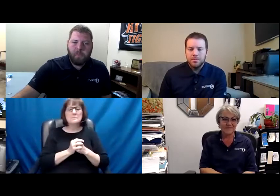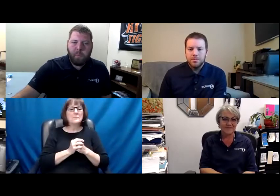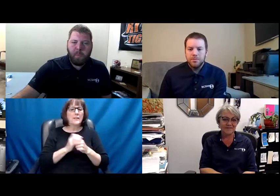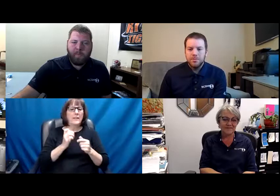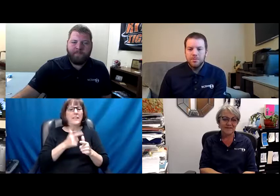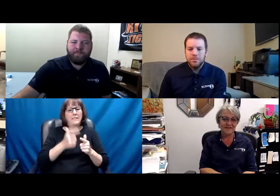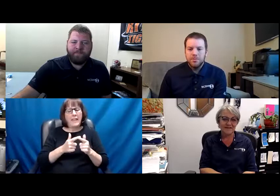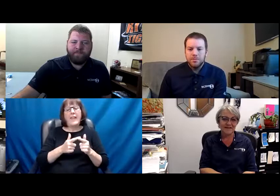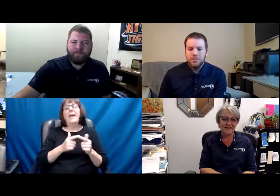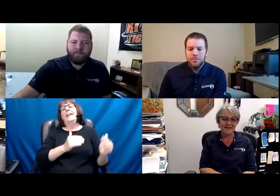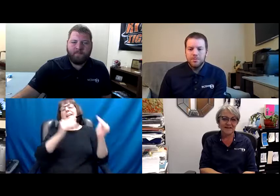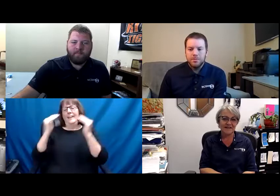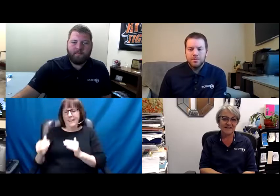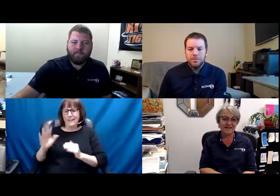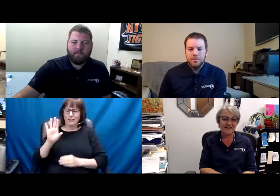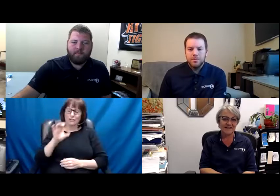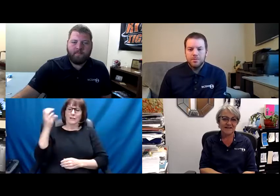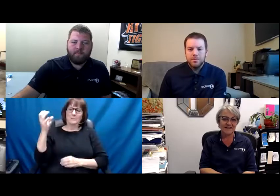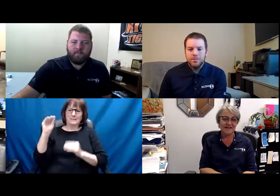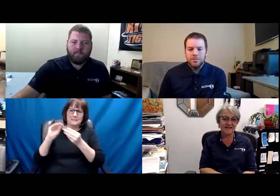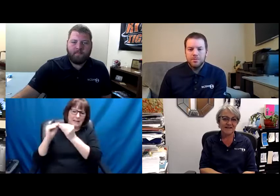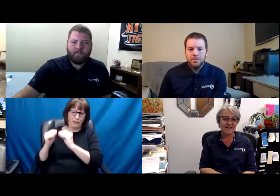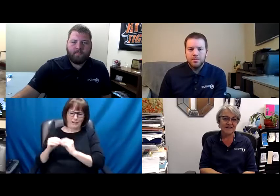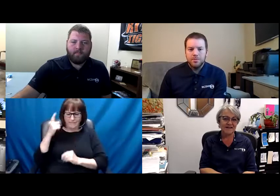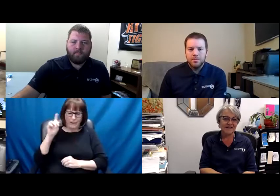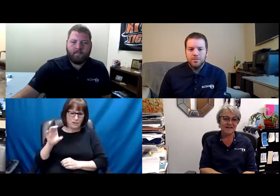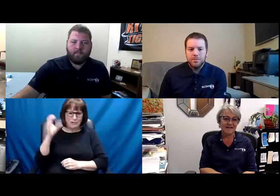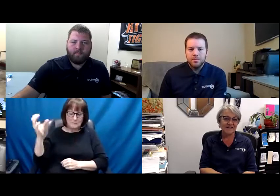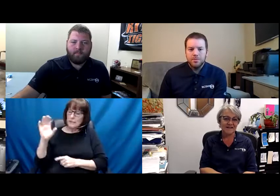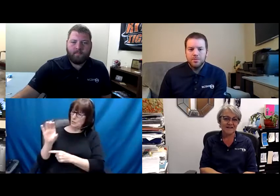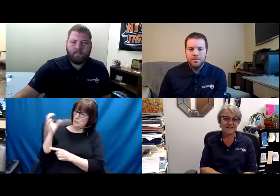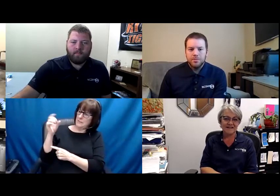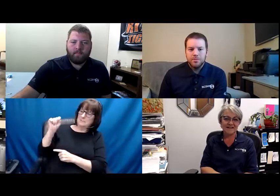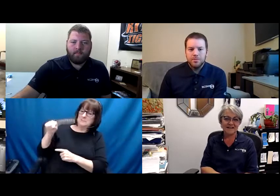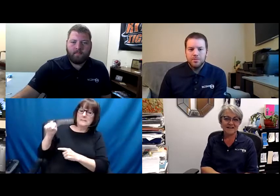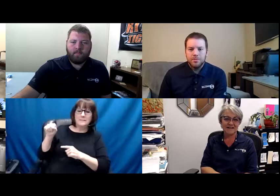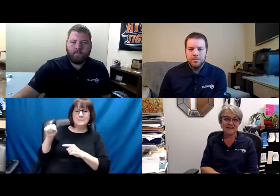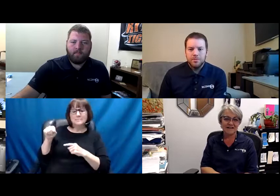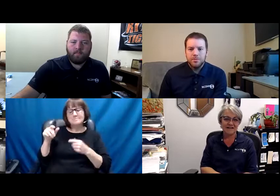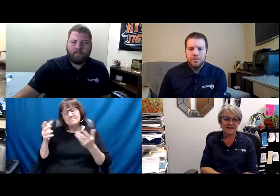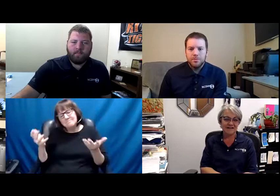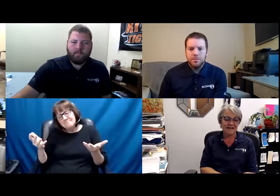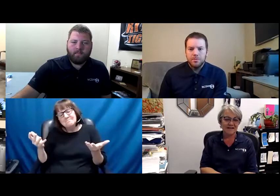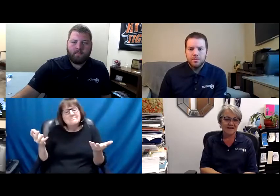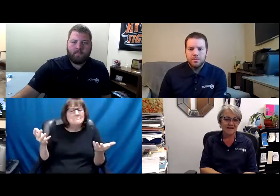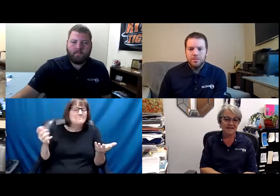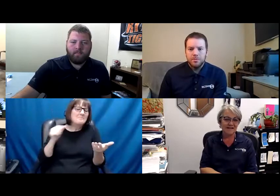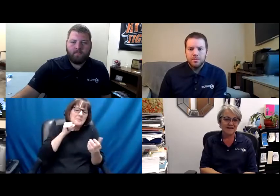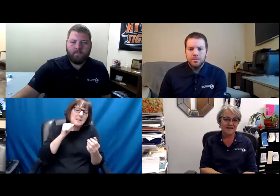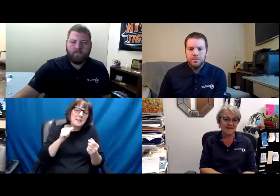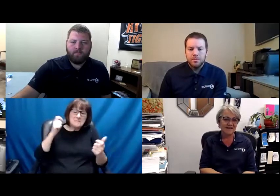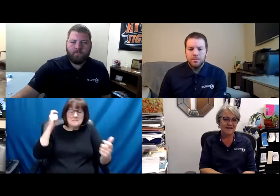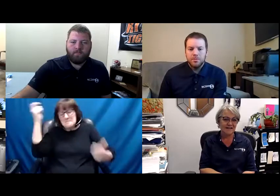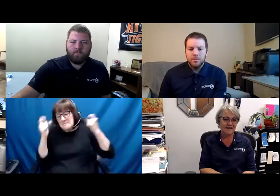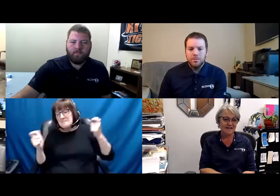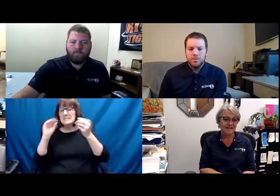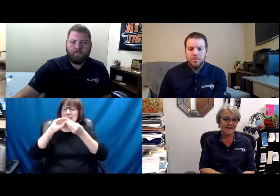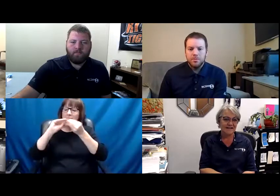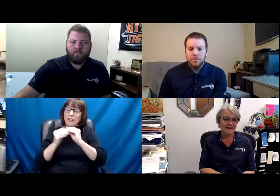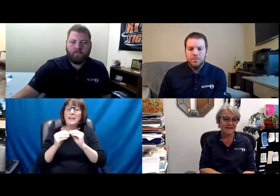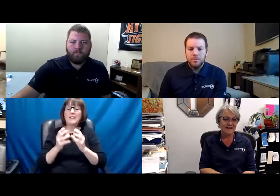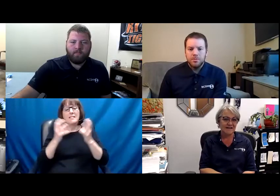on to the Christmas decorations and Christmas I'm not a big decorator. We do a lot with the snowman